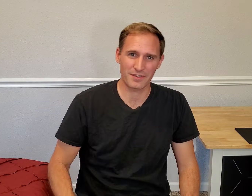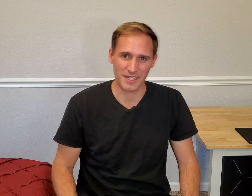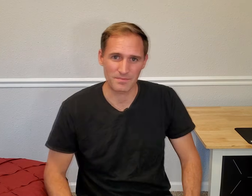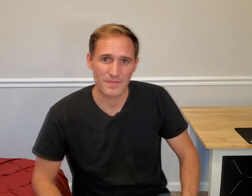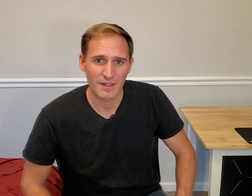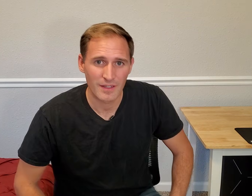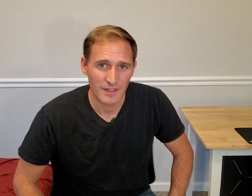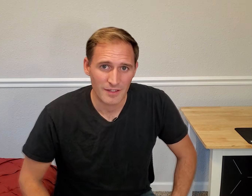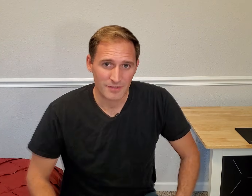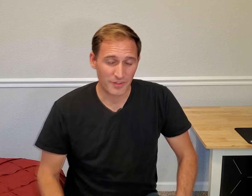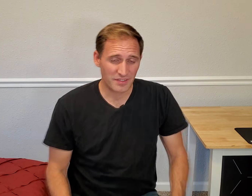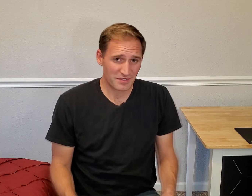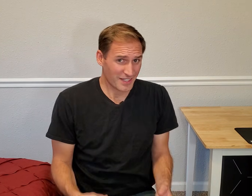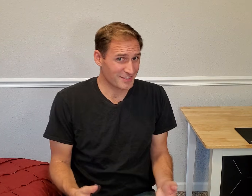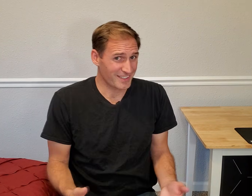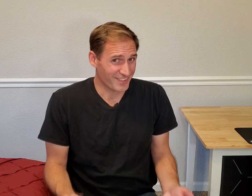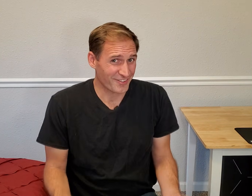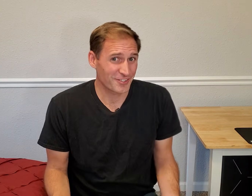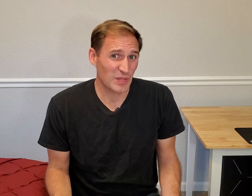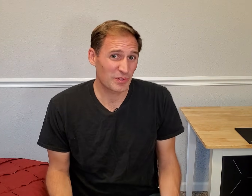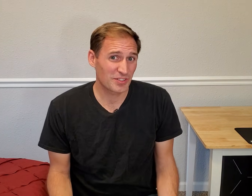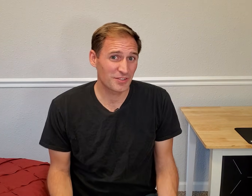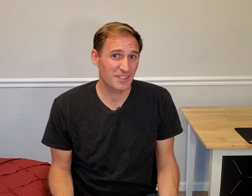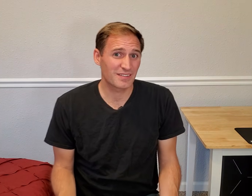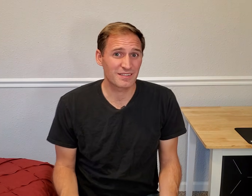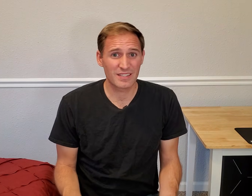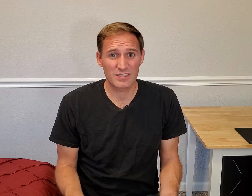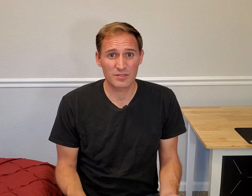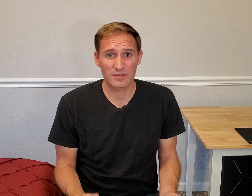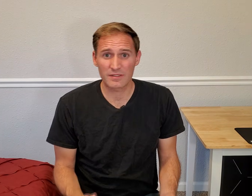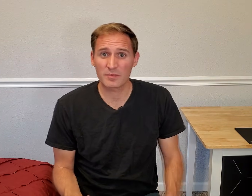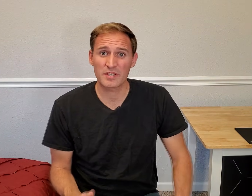name. So this is actually another good opportunity to teach you a little bit